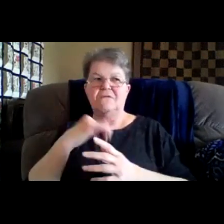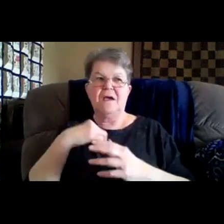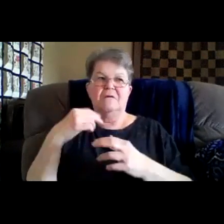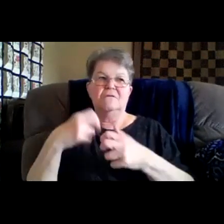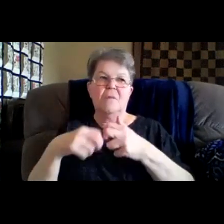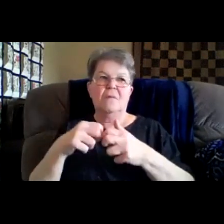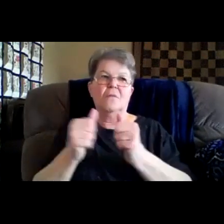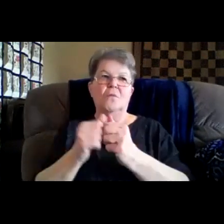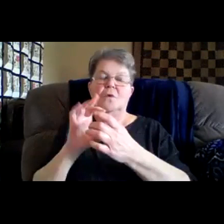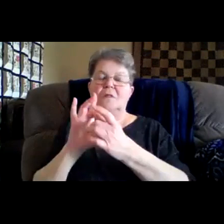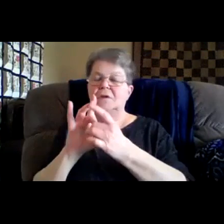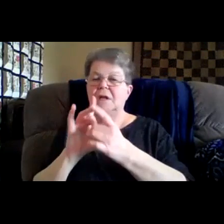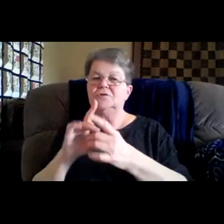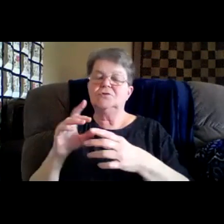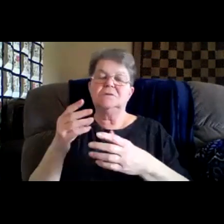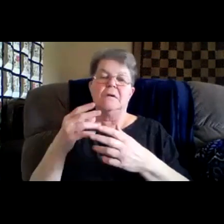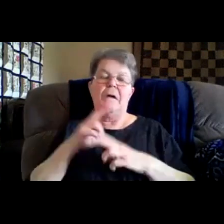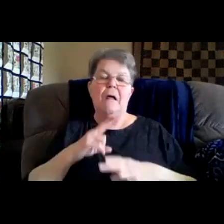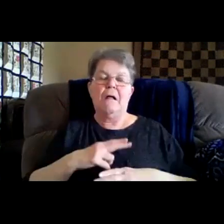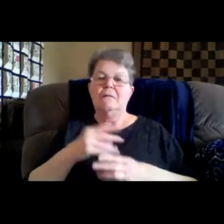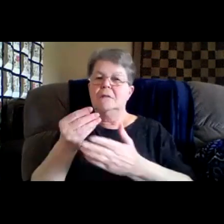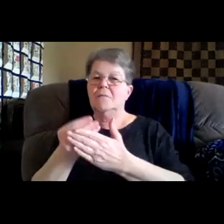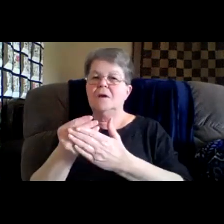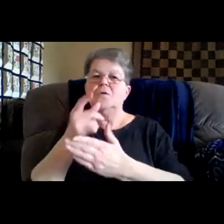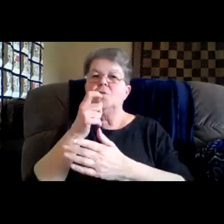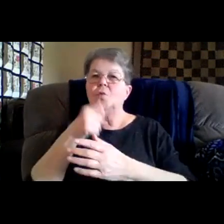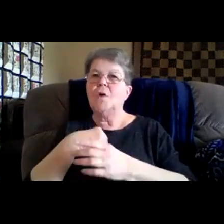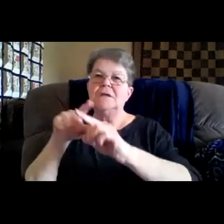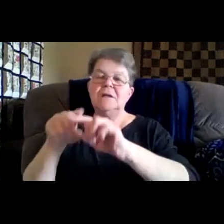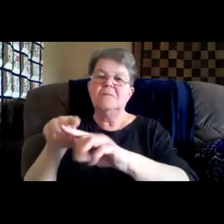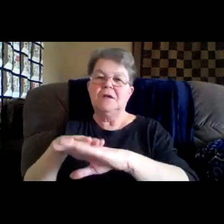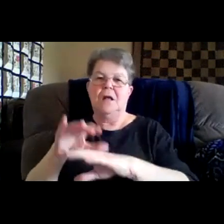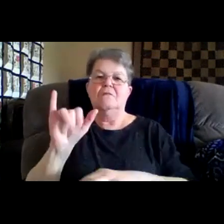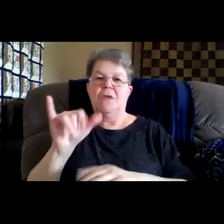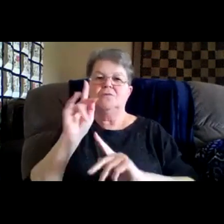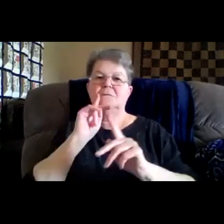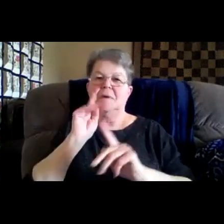where if I have trouble with my money, who do I rely on? And those people have been identified.